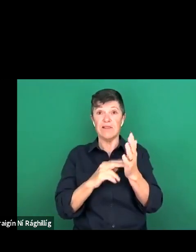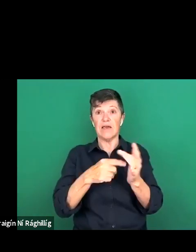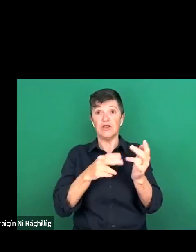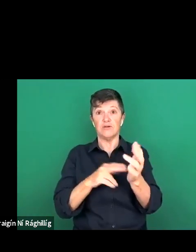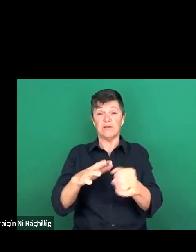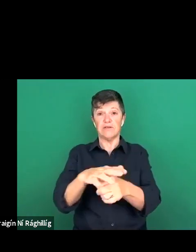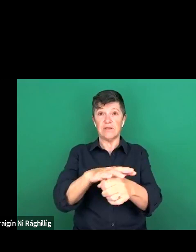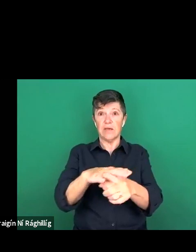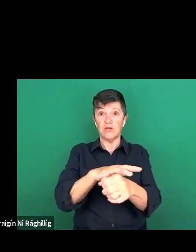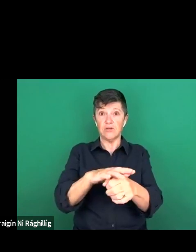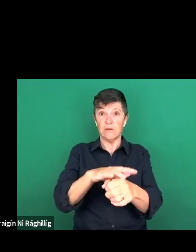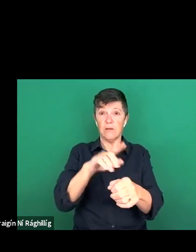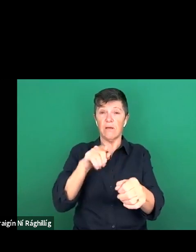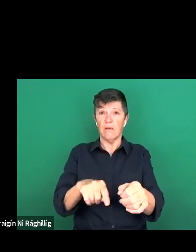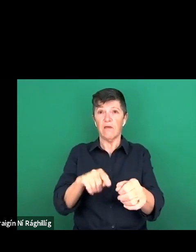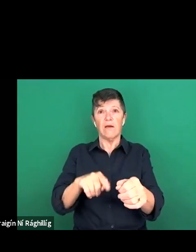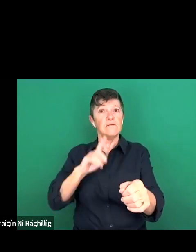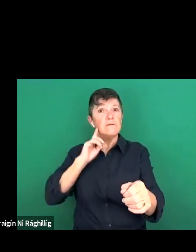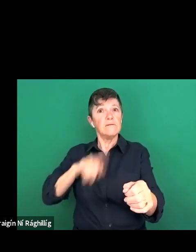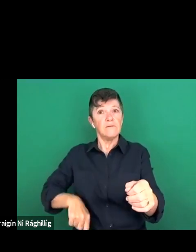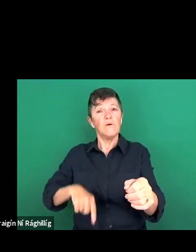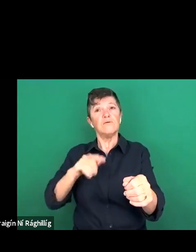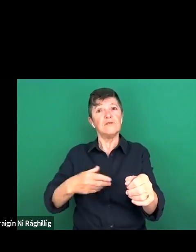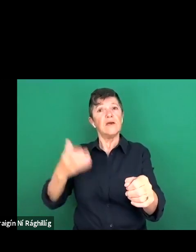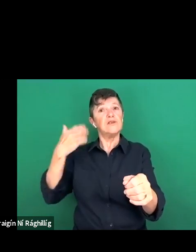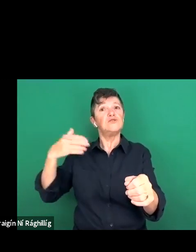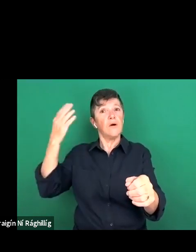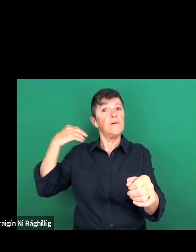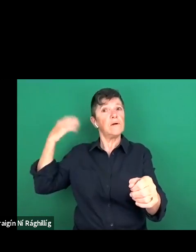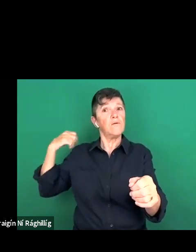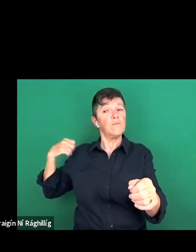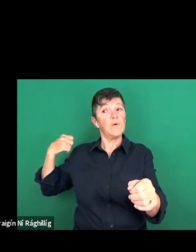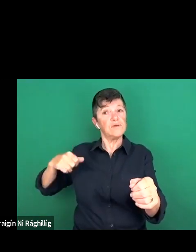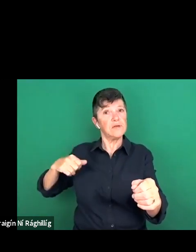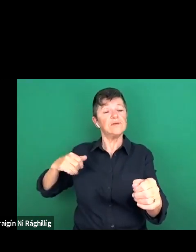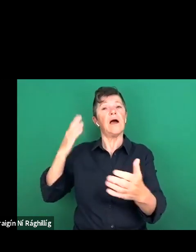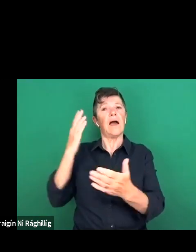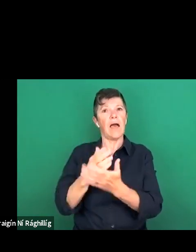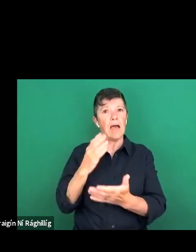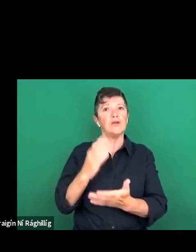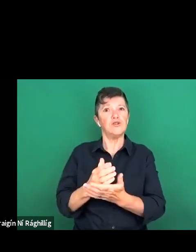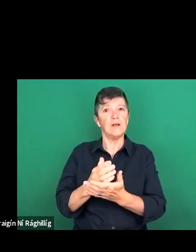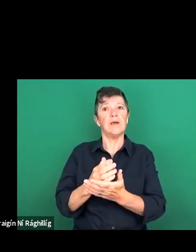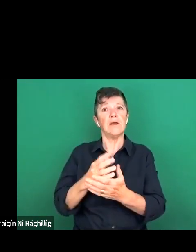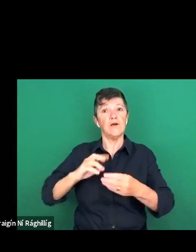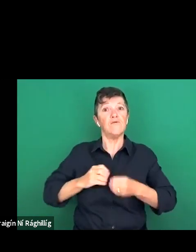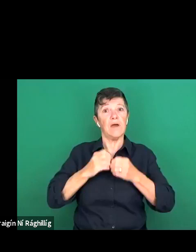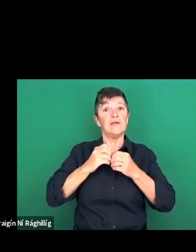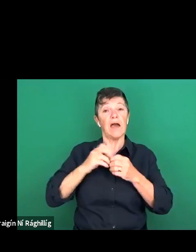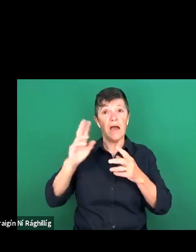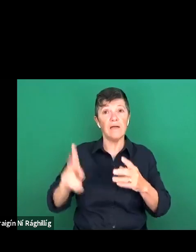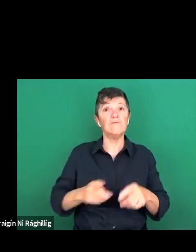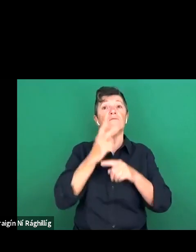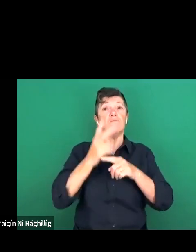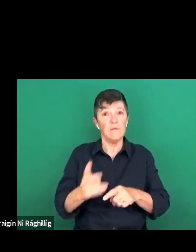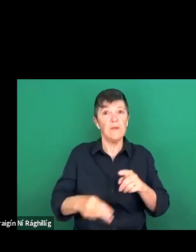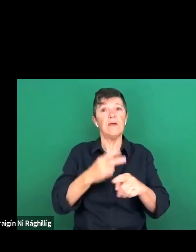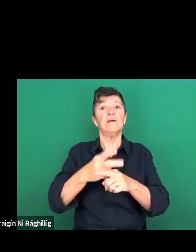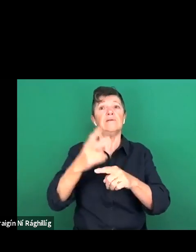empires and not nations were the dominant modes of plipped cal organisation at the time